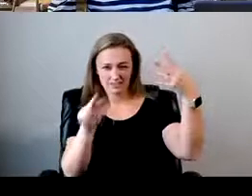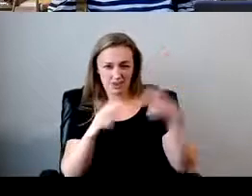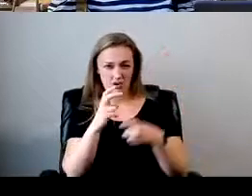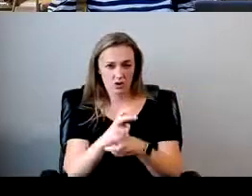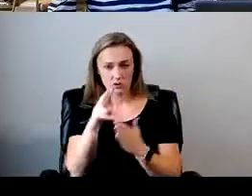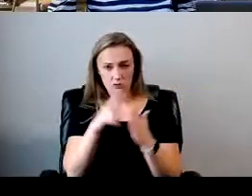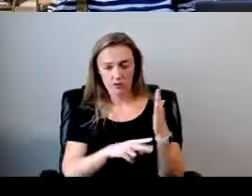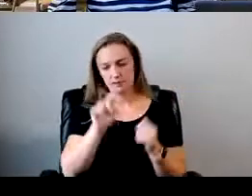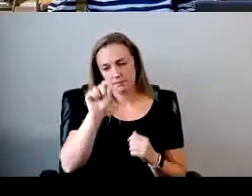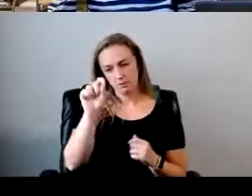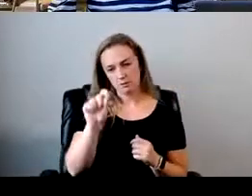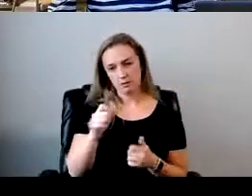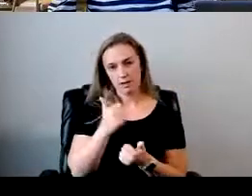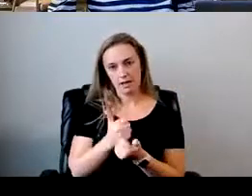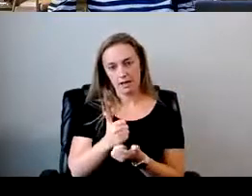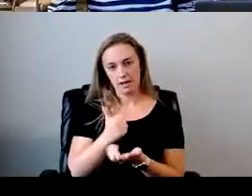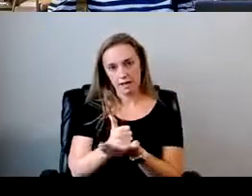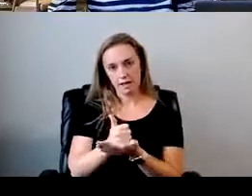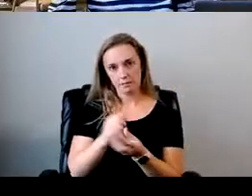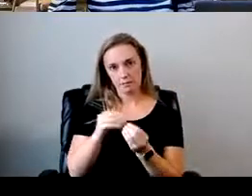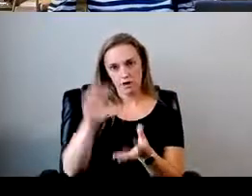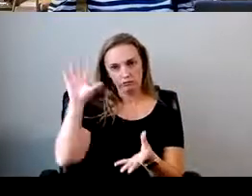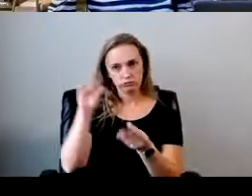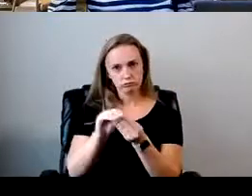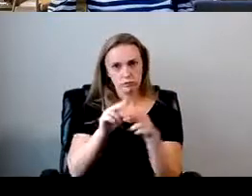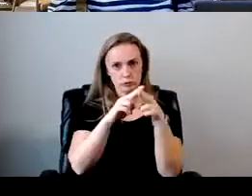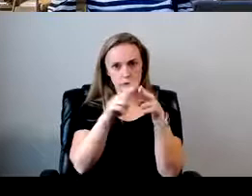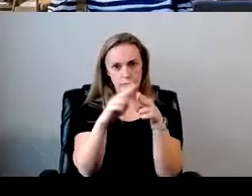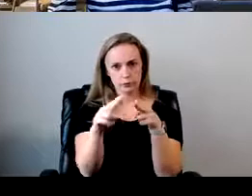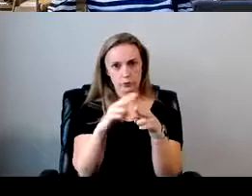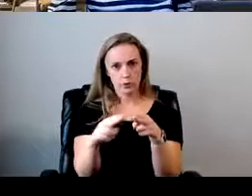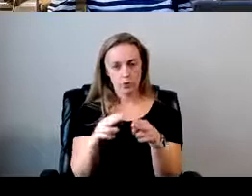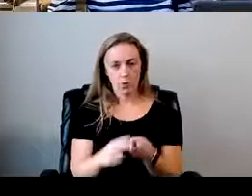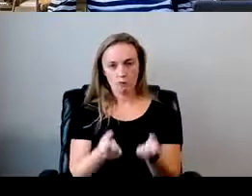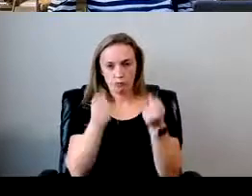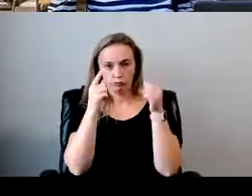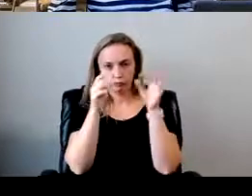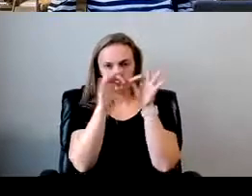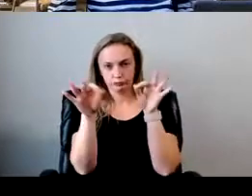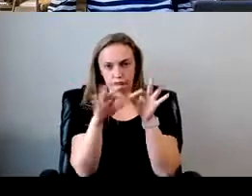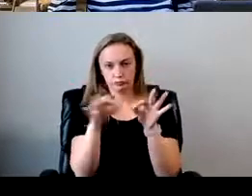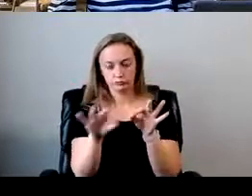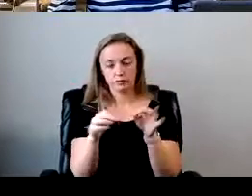help put that information into short consumable statements, bullets help to separate points and ideas.